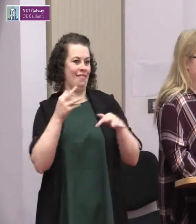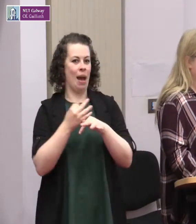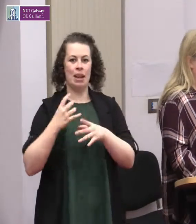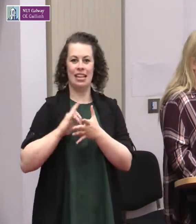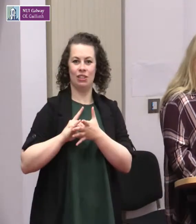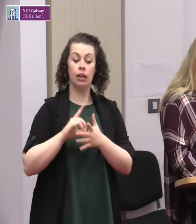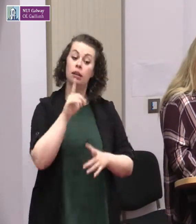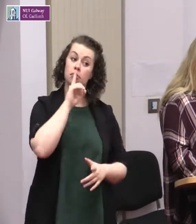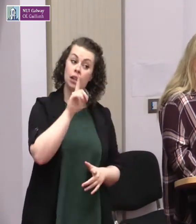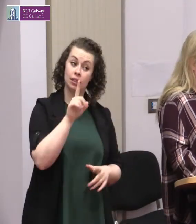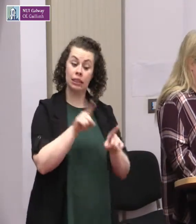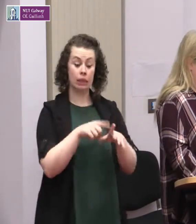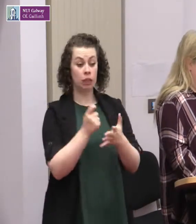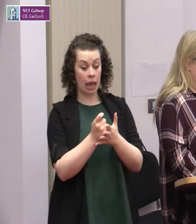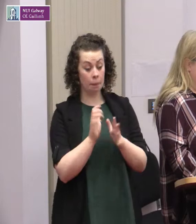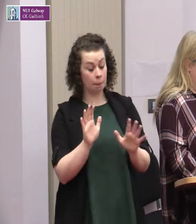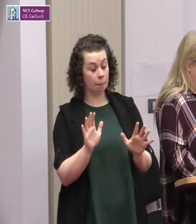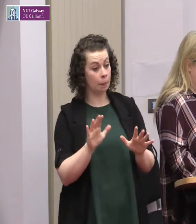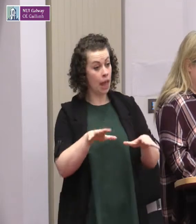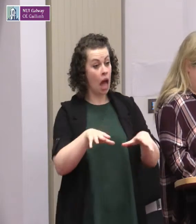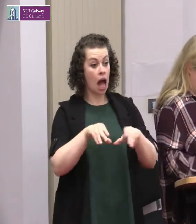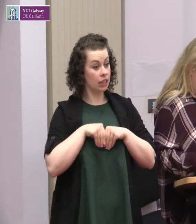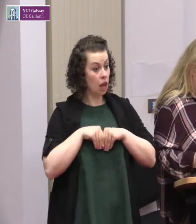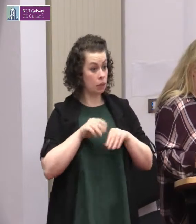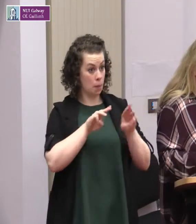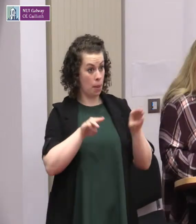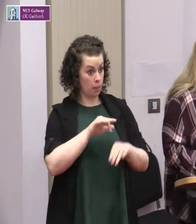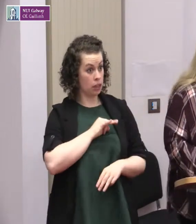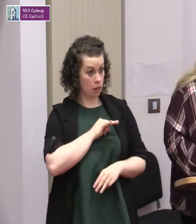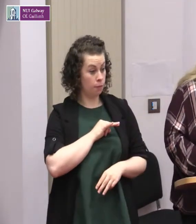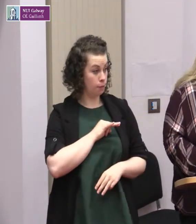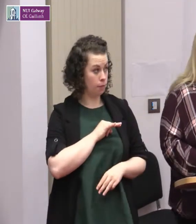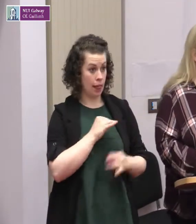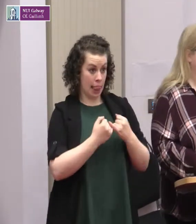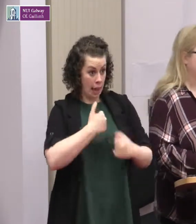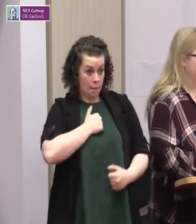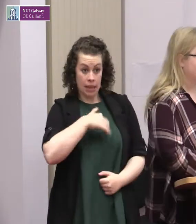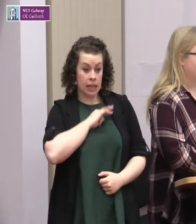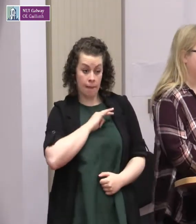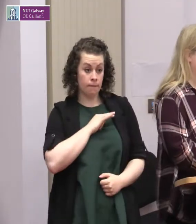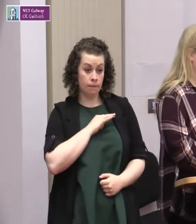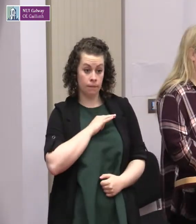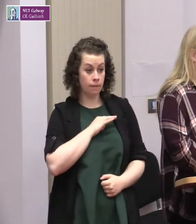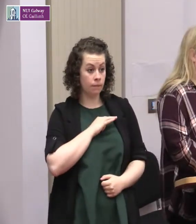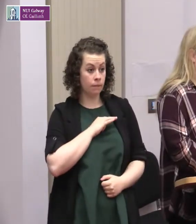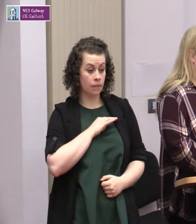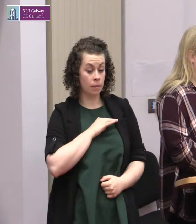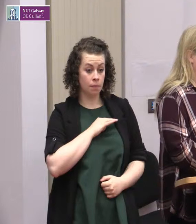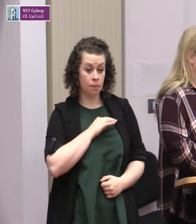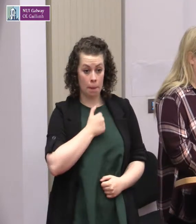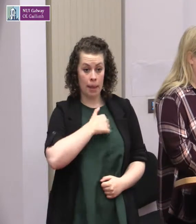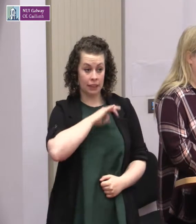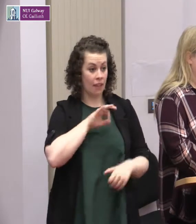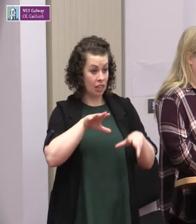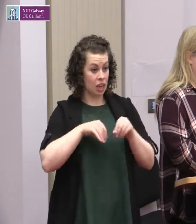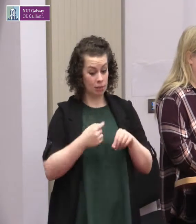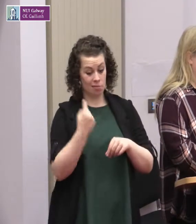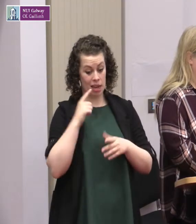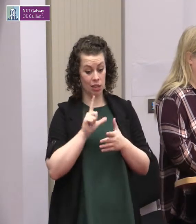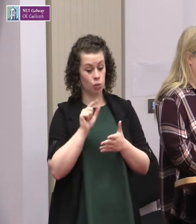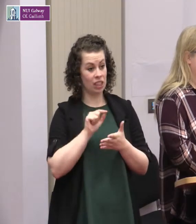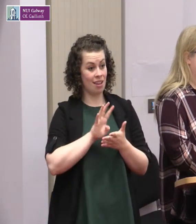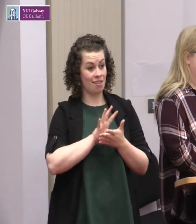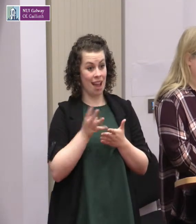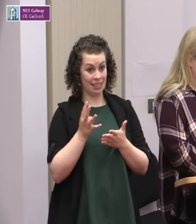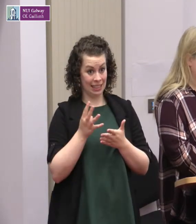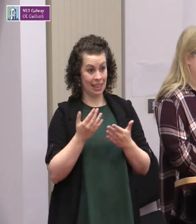On the other hand, adopted people like myself and like others, in 2019, we operate a closed